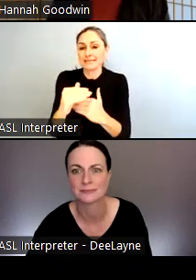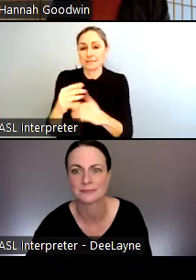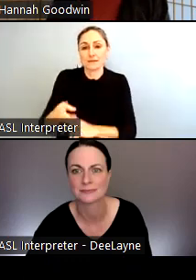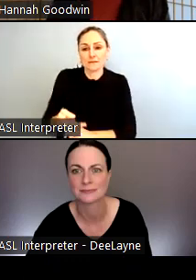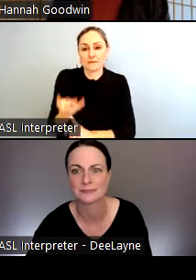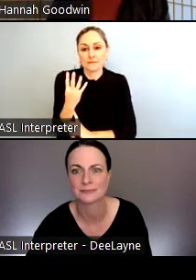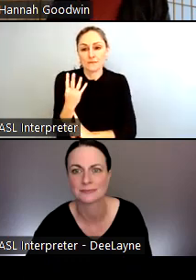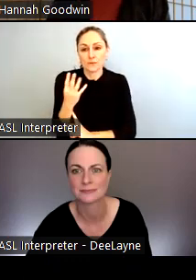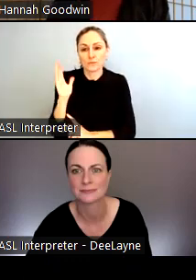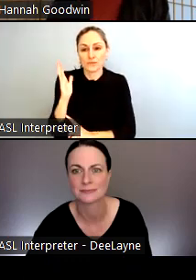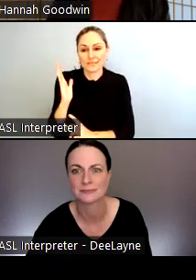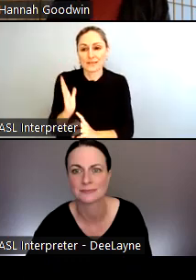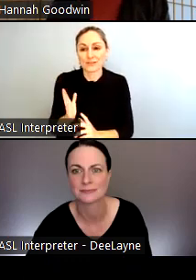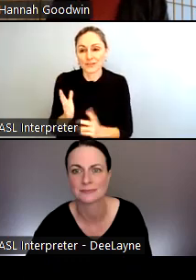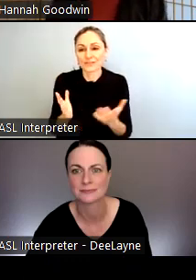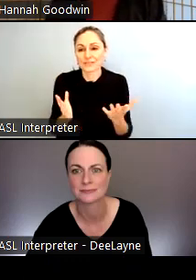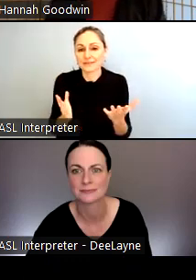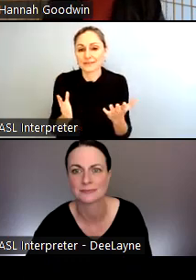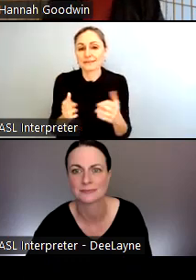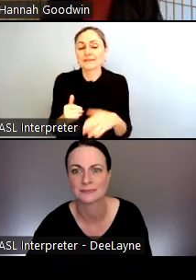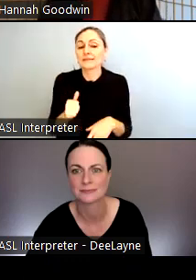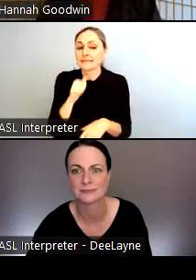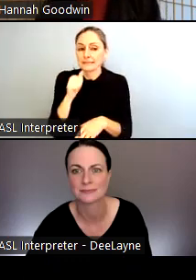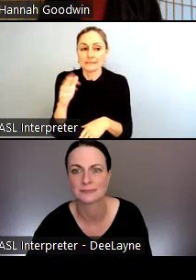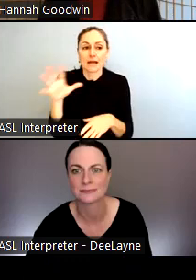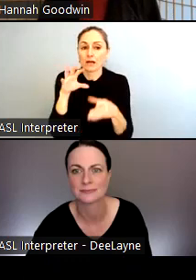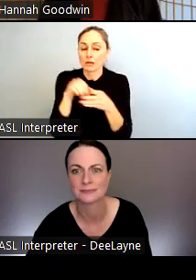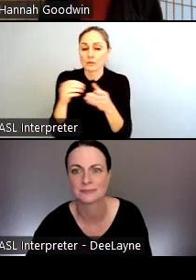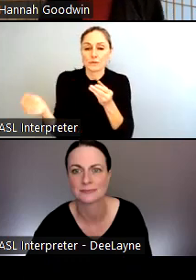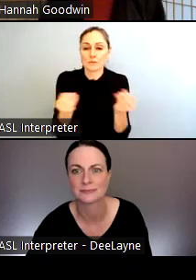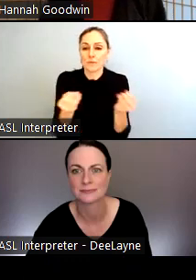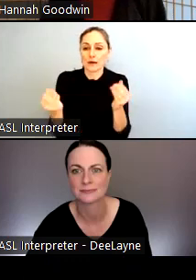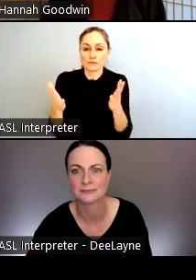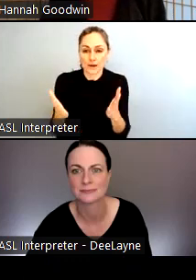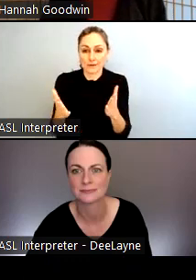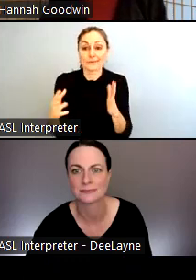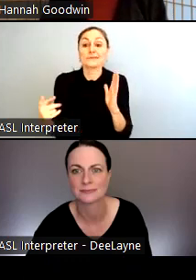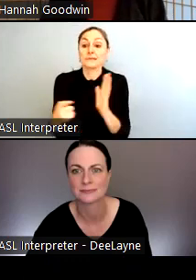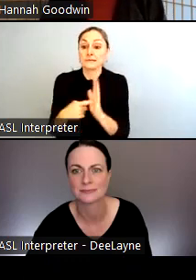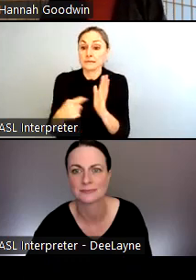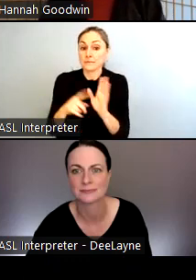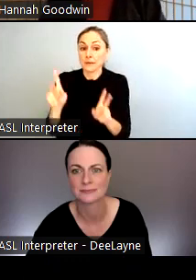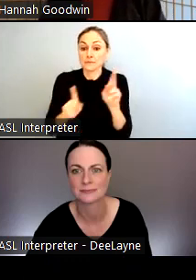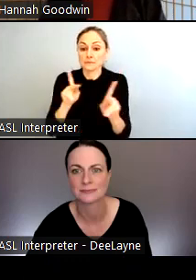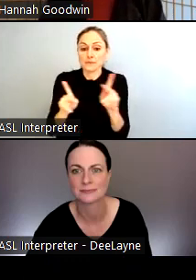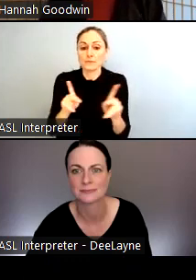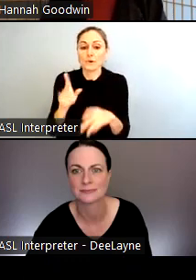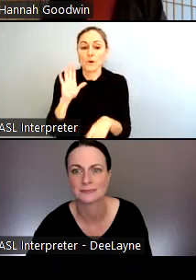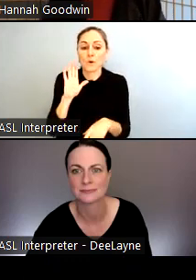and that does include your moderator. So sometimes, people will have a moderator